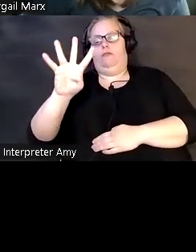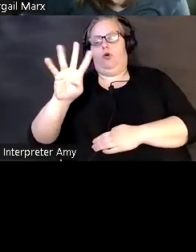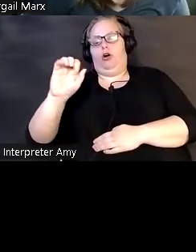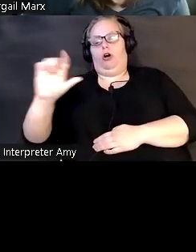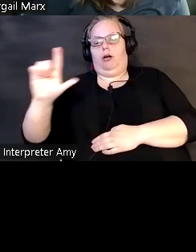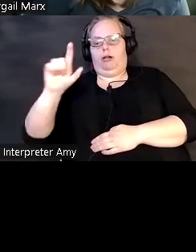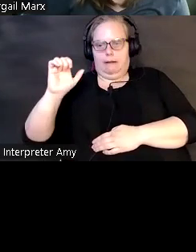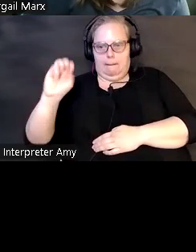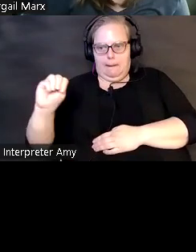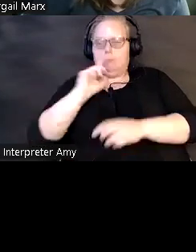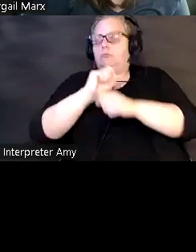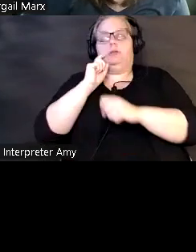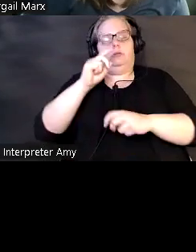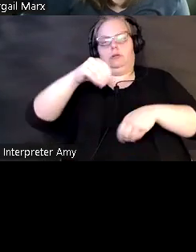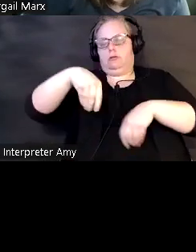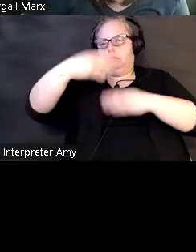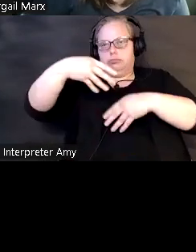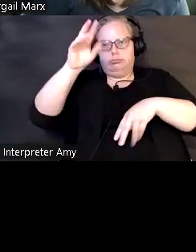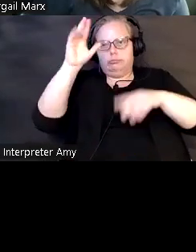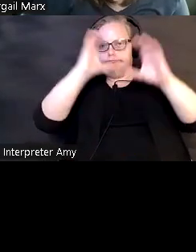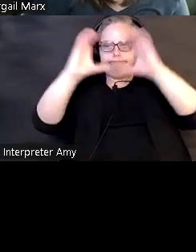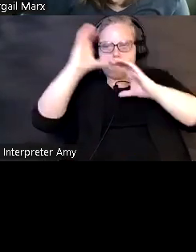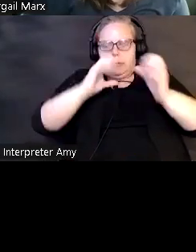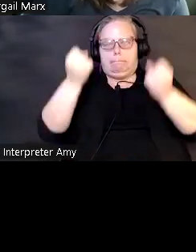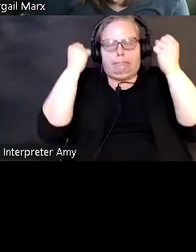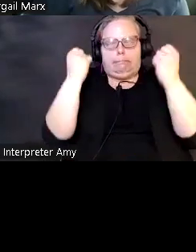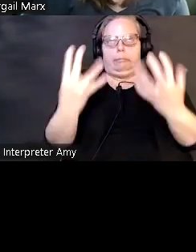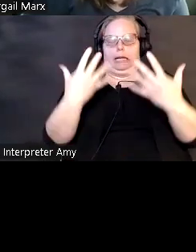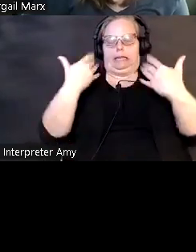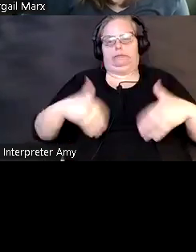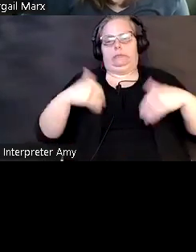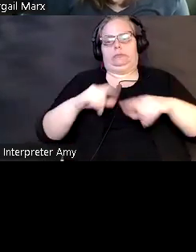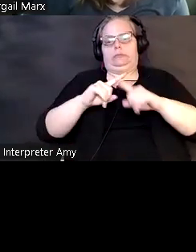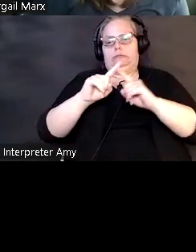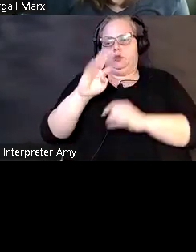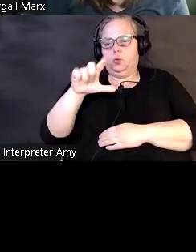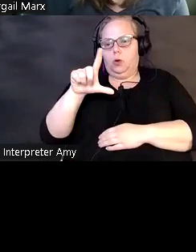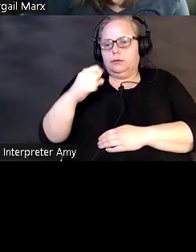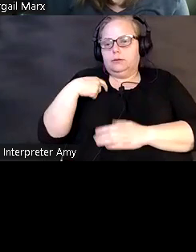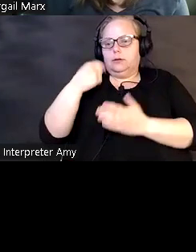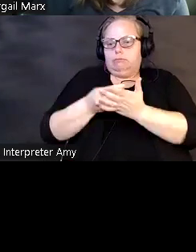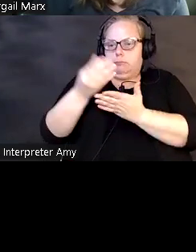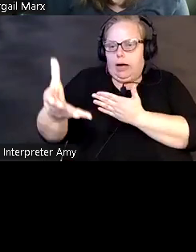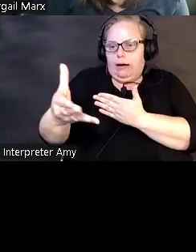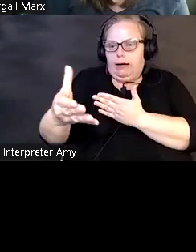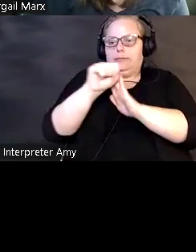There's tons of tools out there that have been purchased that you can try before you buy.